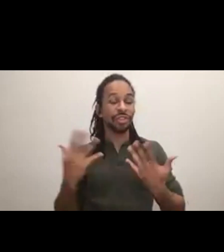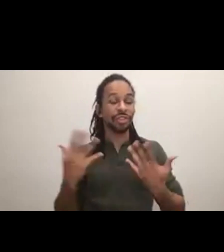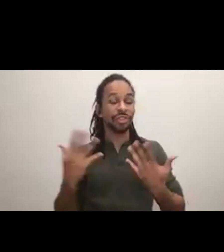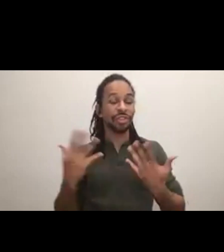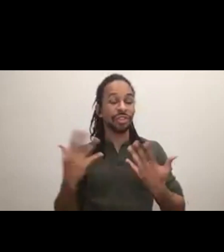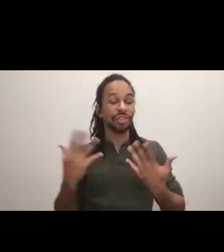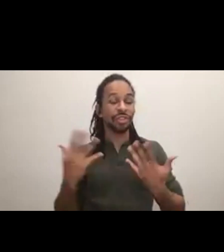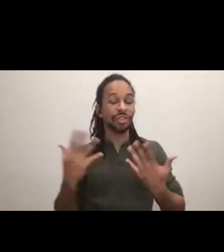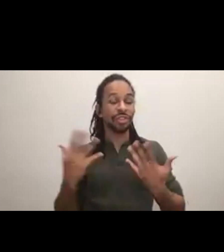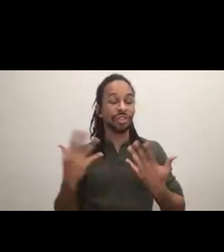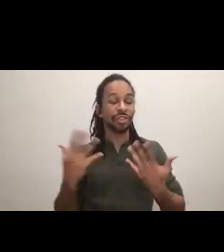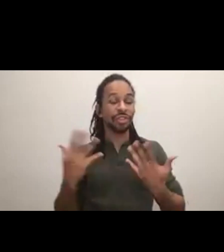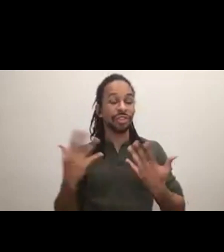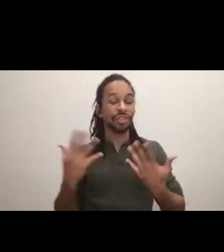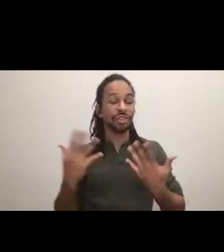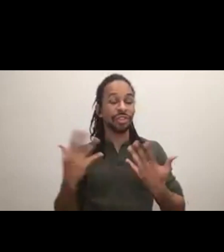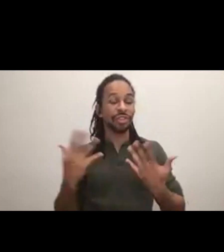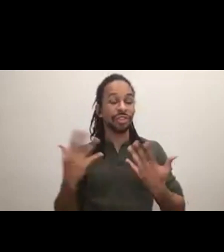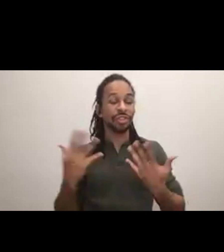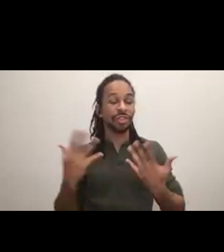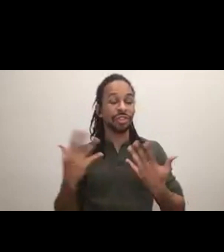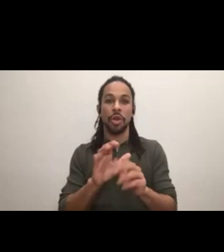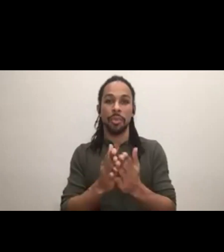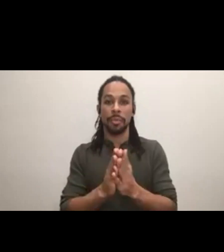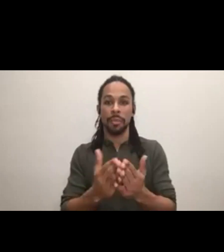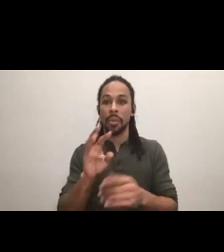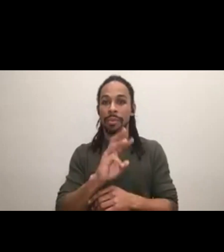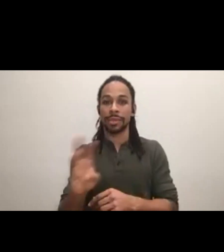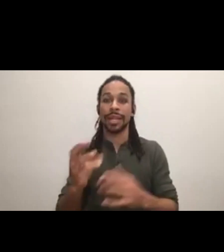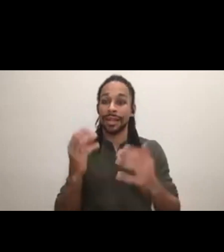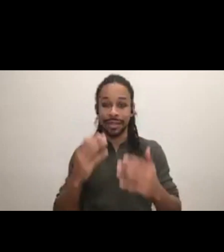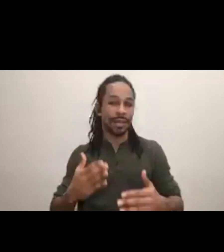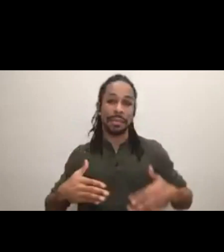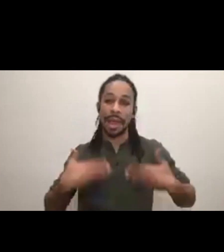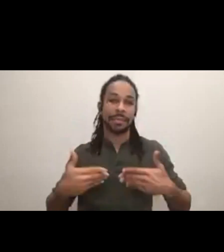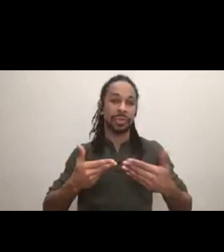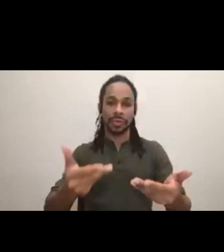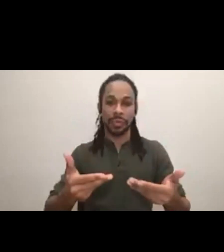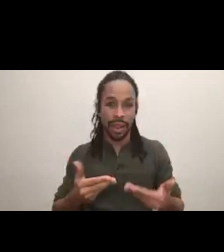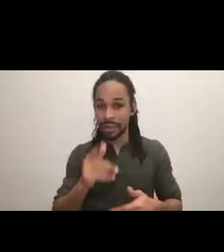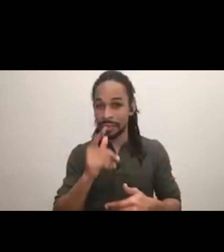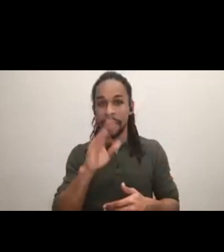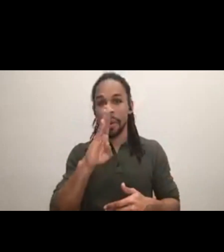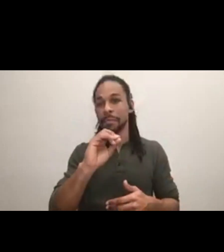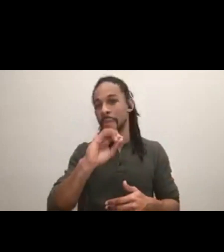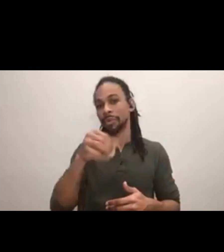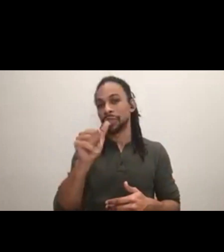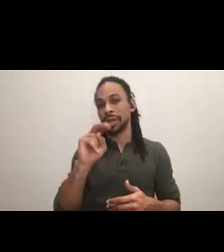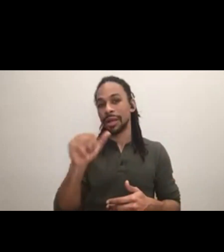So now it's with great pleasure that I'd love to welcome Bojana and Shannon and I'm going to turn things over to them to kick off the event.